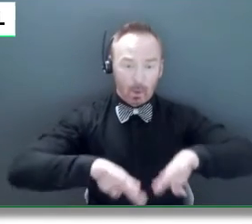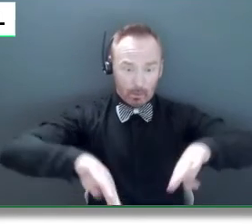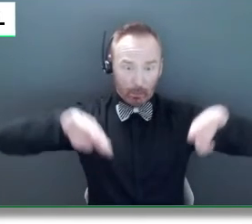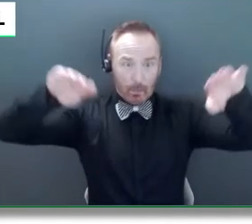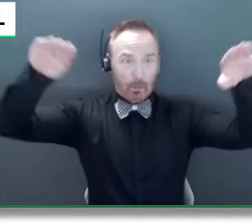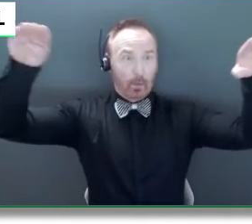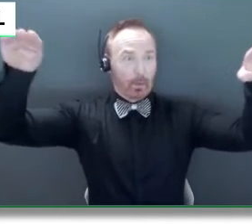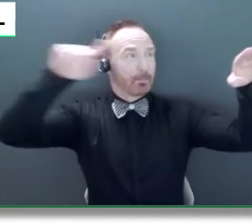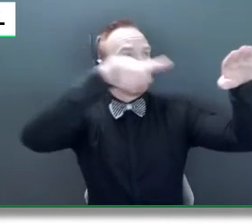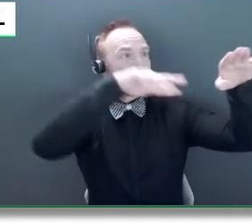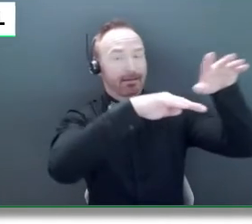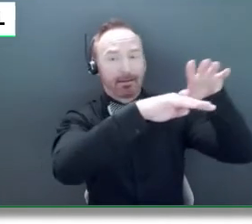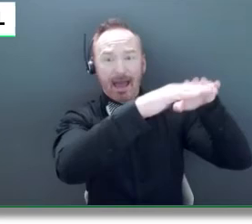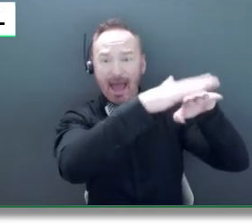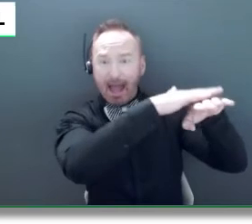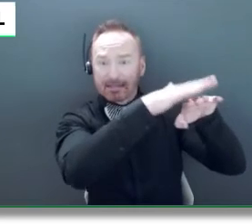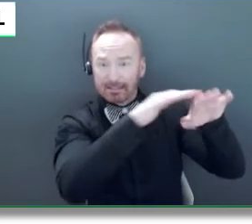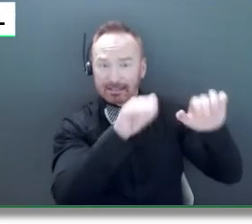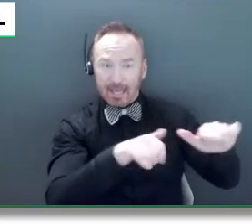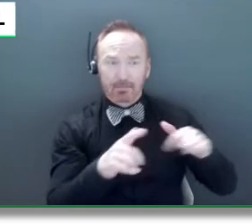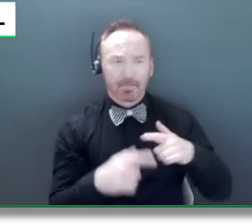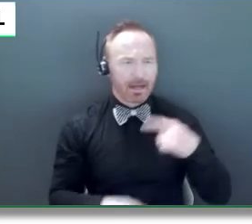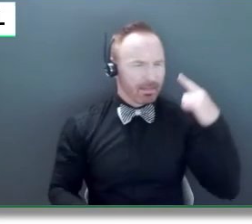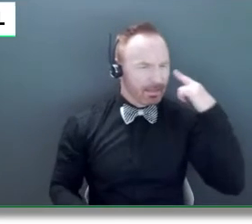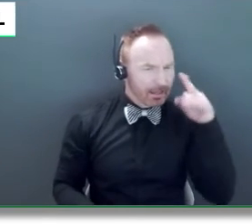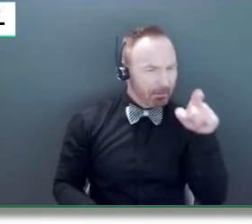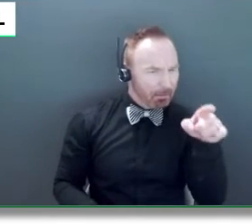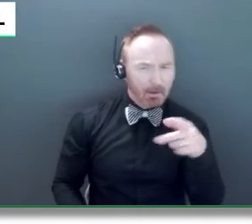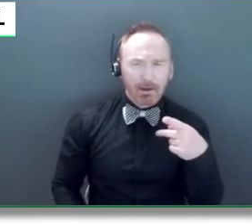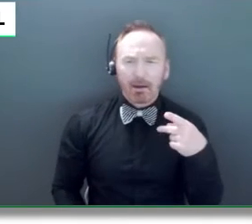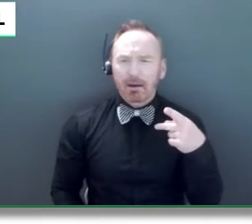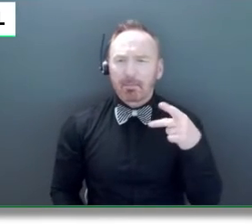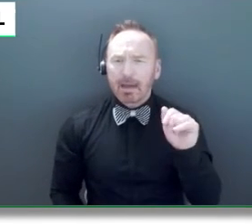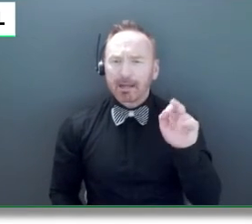to a point that Patrick made um, we just need to be able to